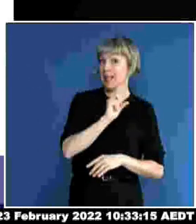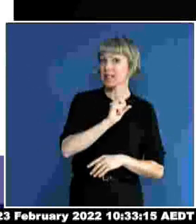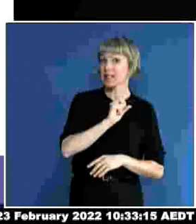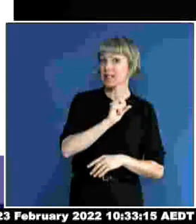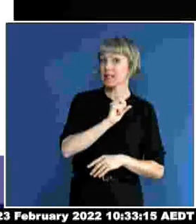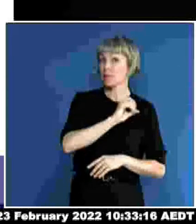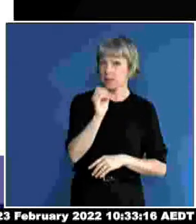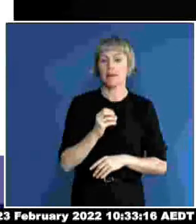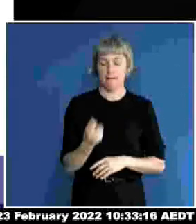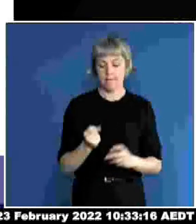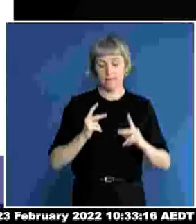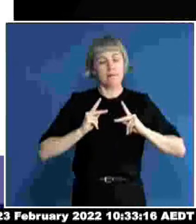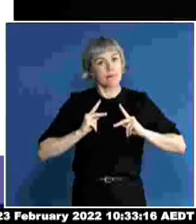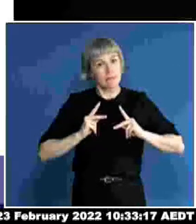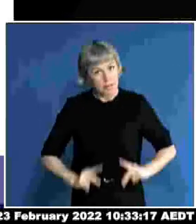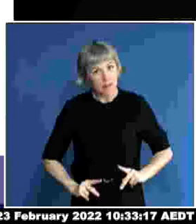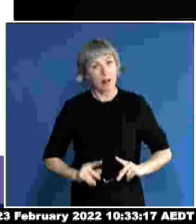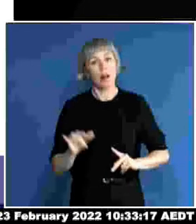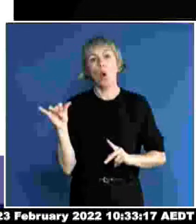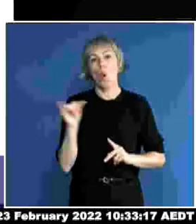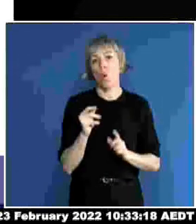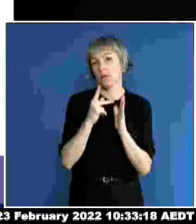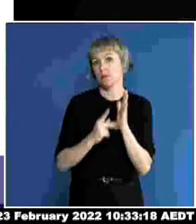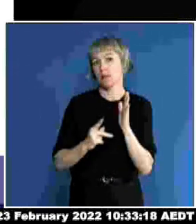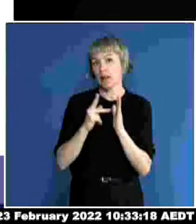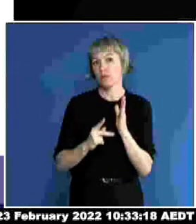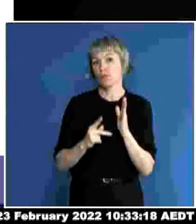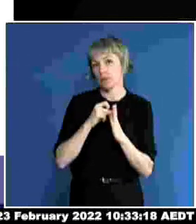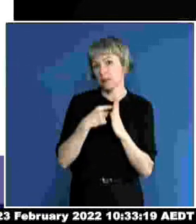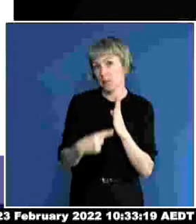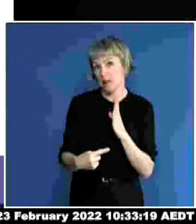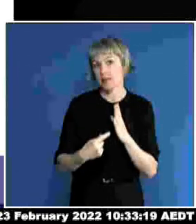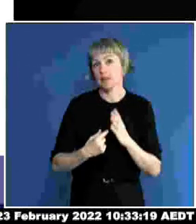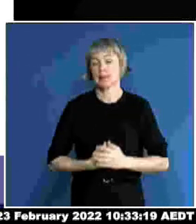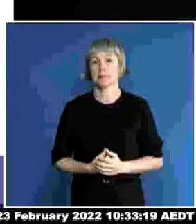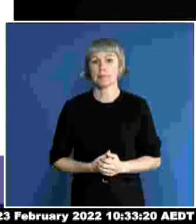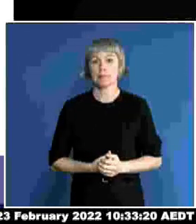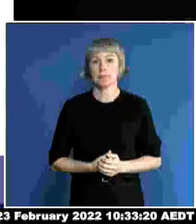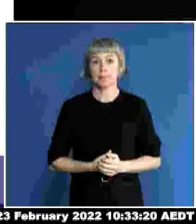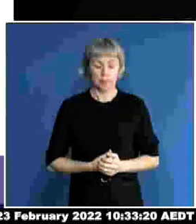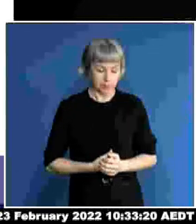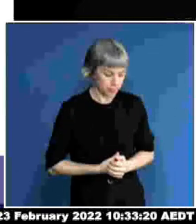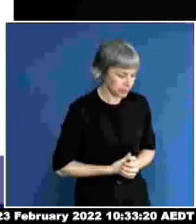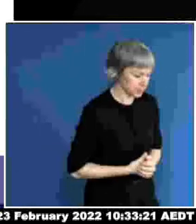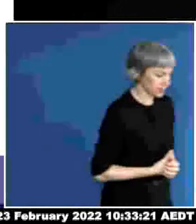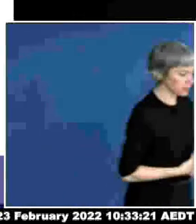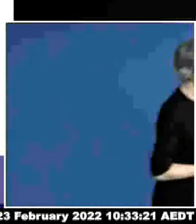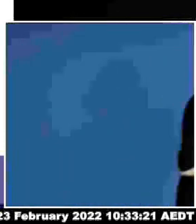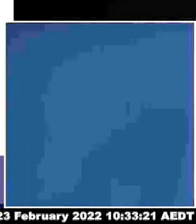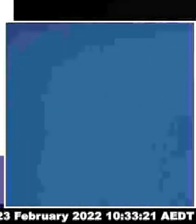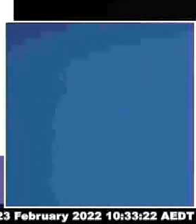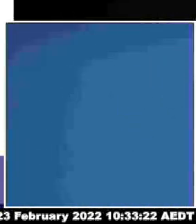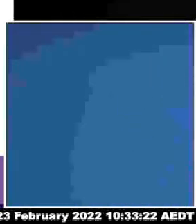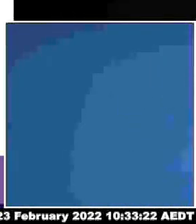disability. Now -- Ms Eastman, may I just ask this question.